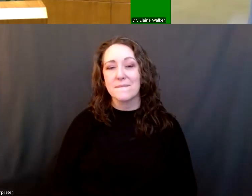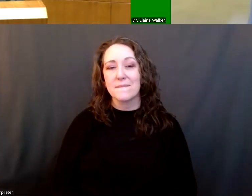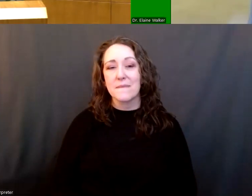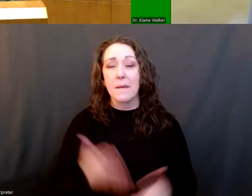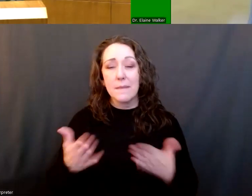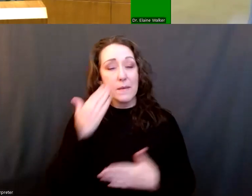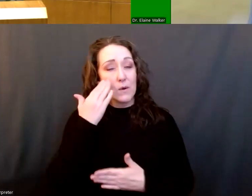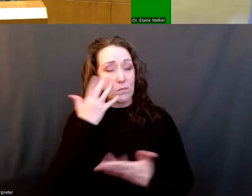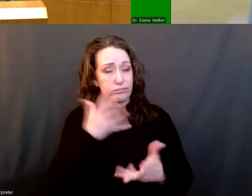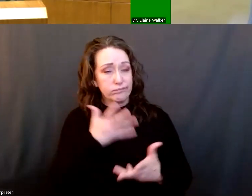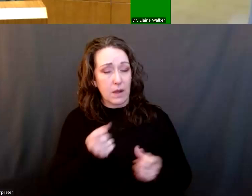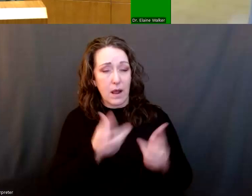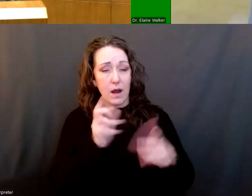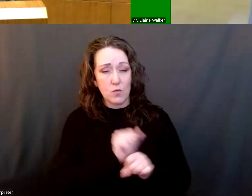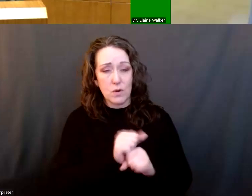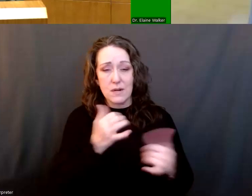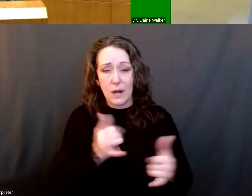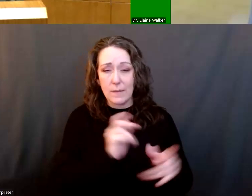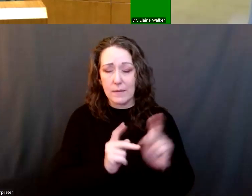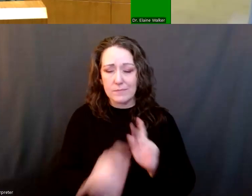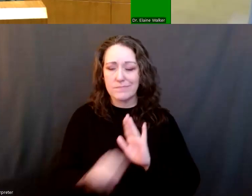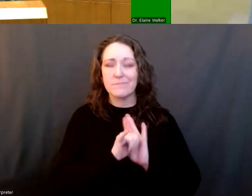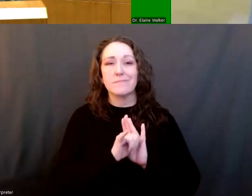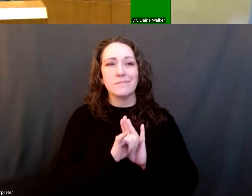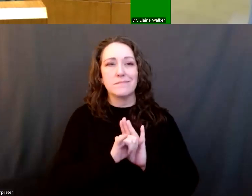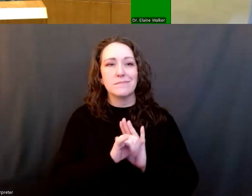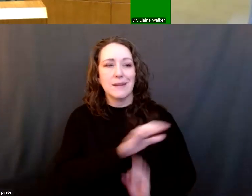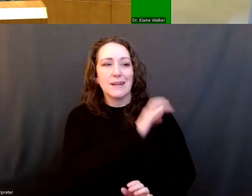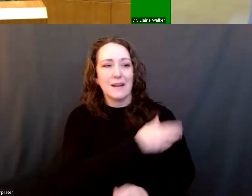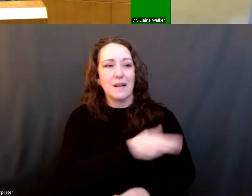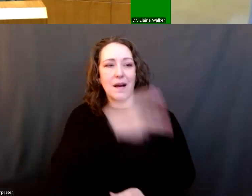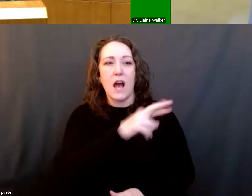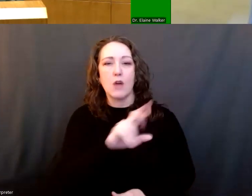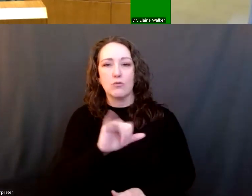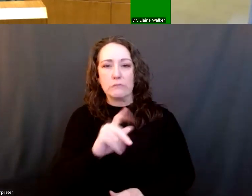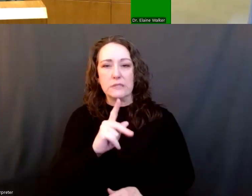a lot of work now on people identified as being a clinical high-risk for psychosis and again a lot